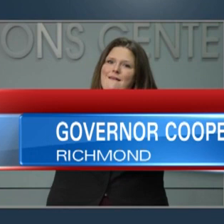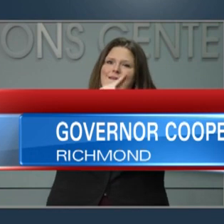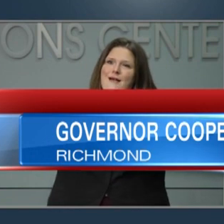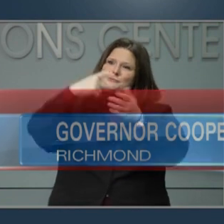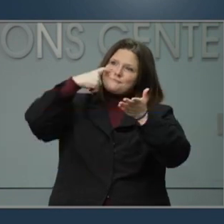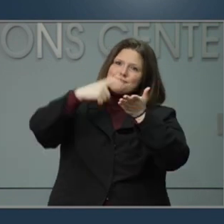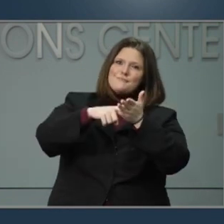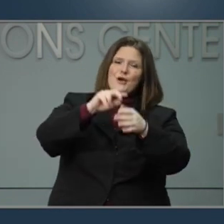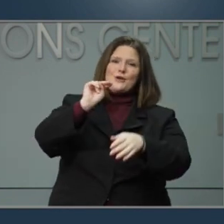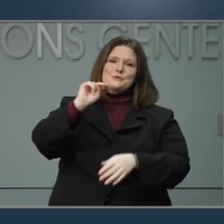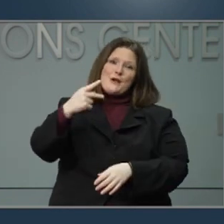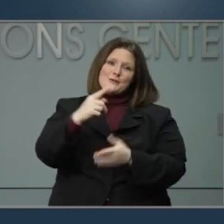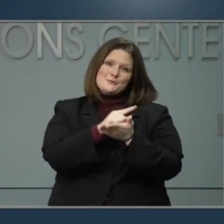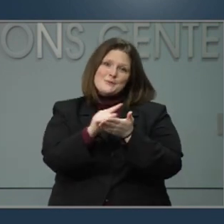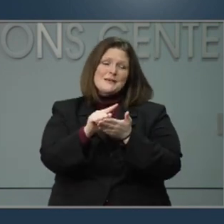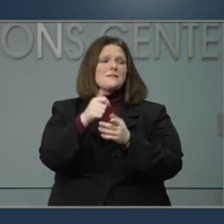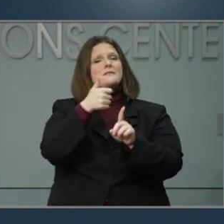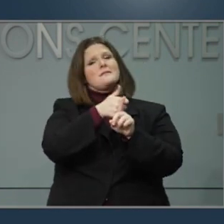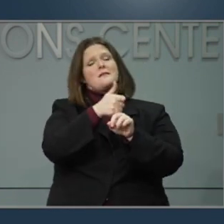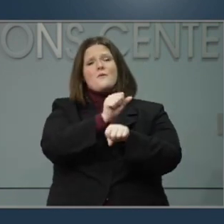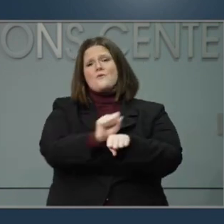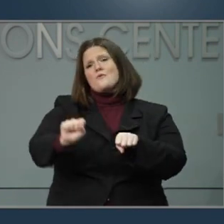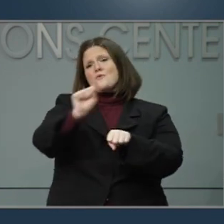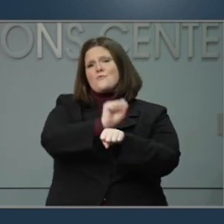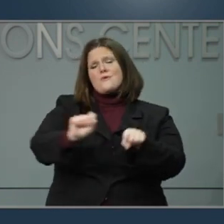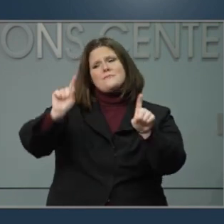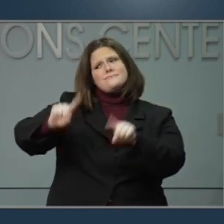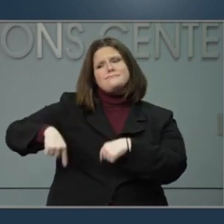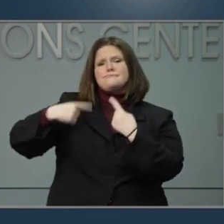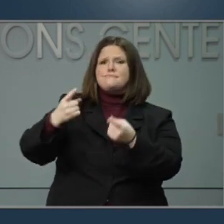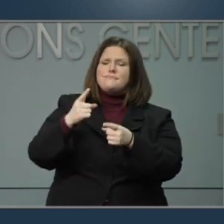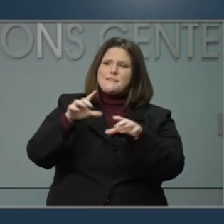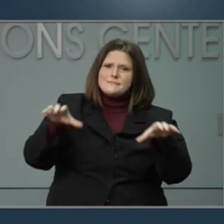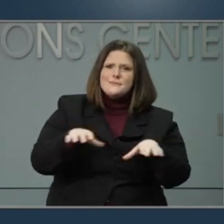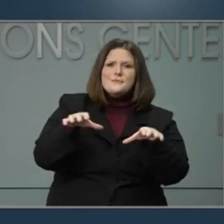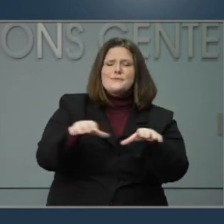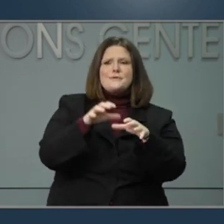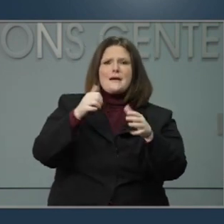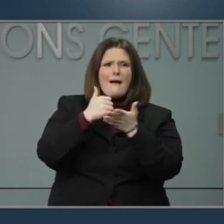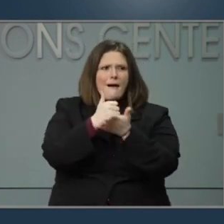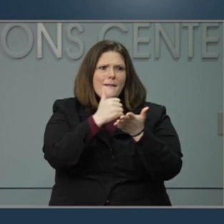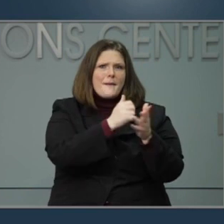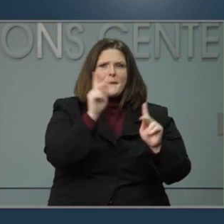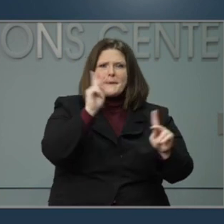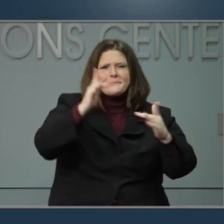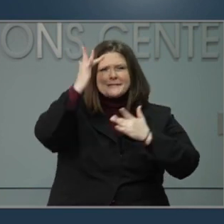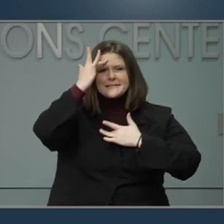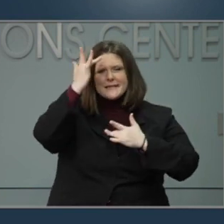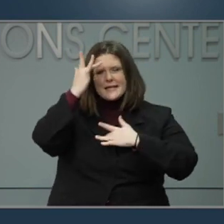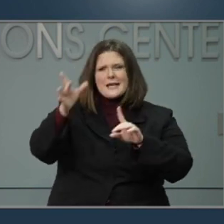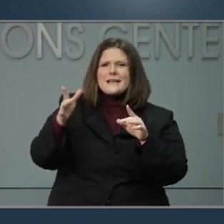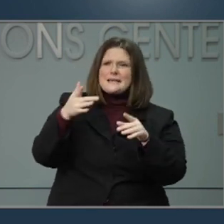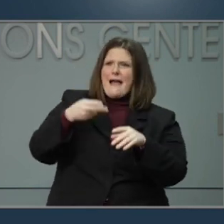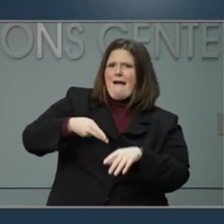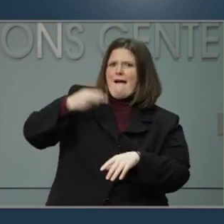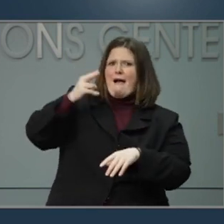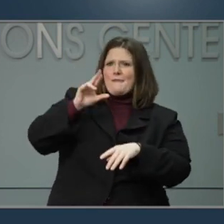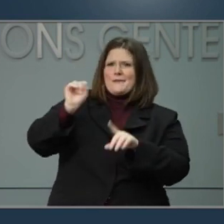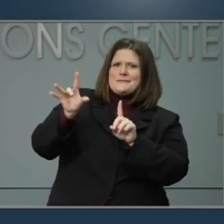IT IS NATIONAL NURSE PRACTITIONER WEEK, AND OUR NURSE PRACTITIONERS ARE CARRYING A HEAVY WEIGHT ON THEIR SHOULDERS